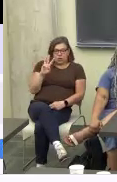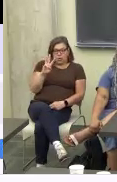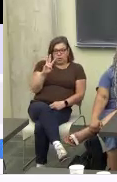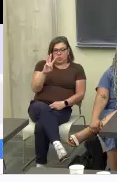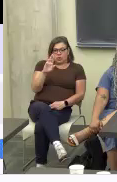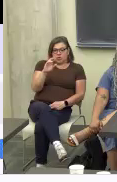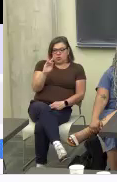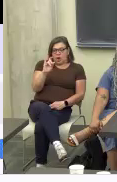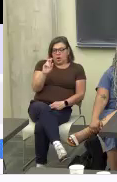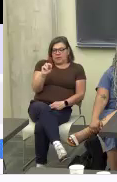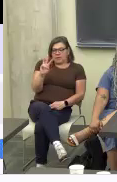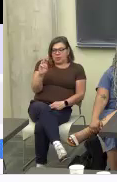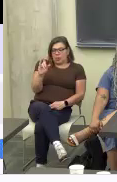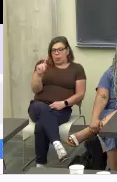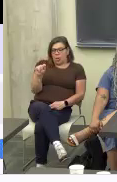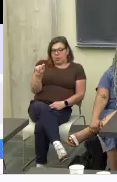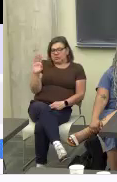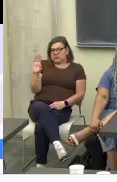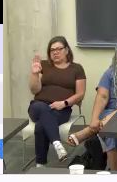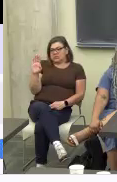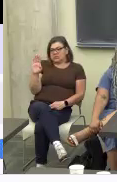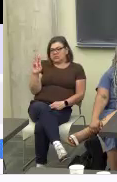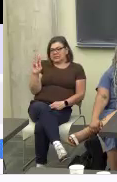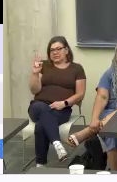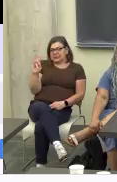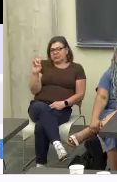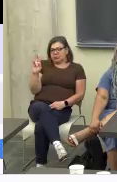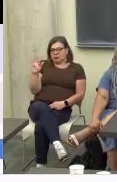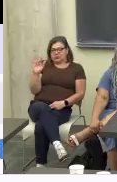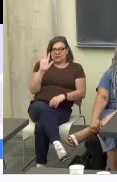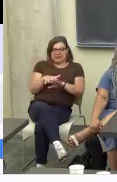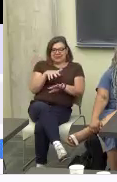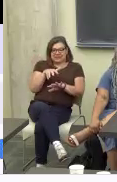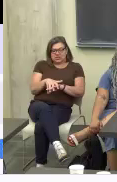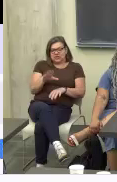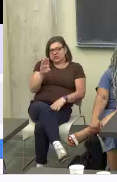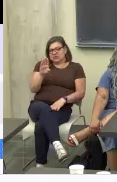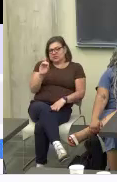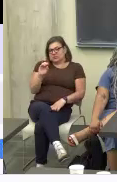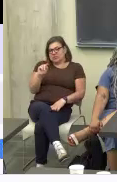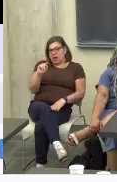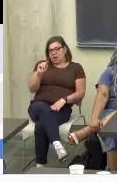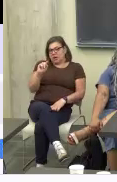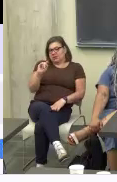is? So she wrote Braiding Sweetgrass. She is an indigenous botanist. Botanist.